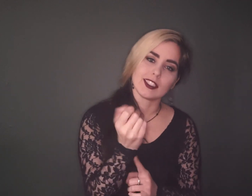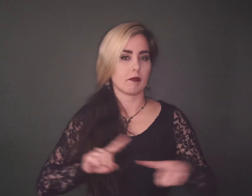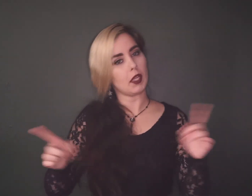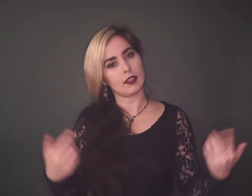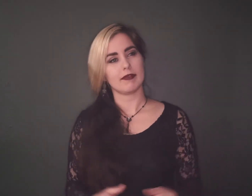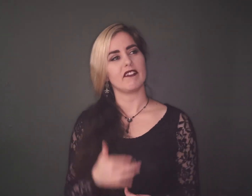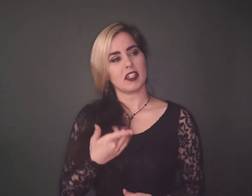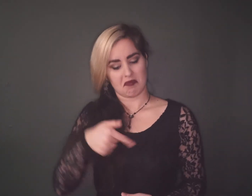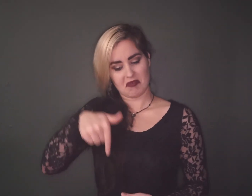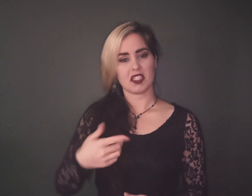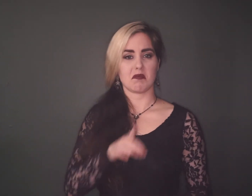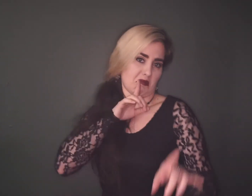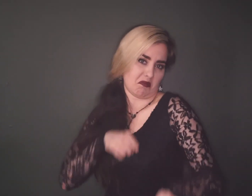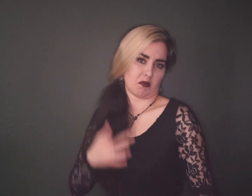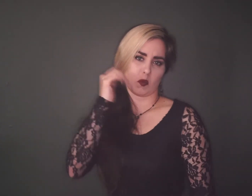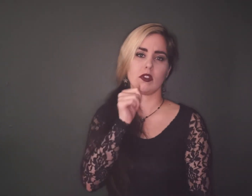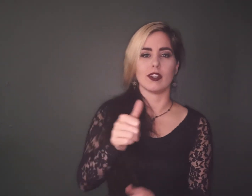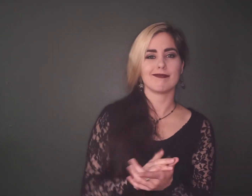But I felt for this Q&A video, why not? Right!